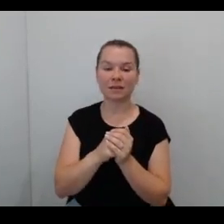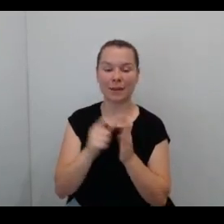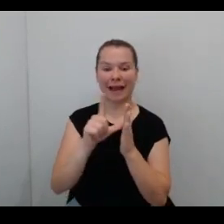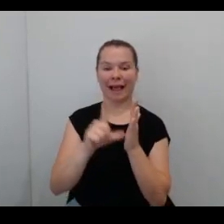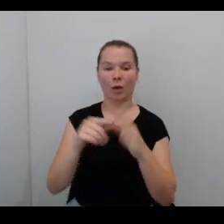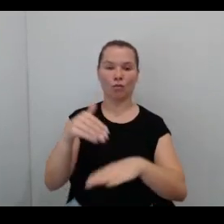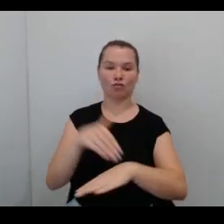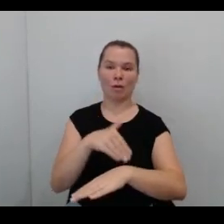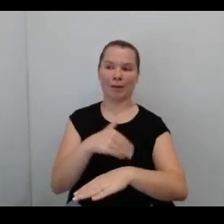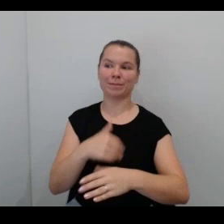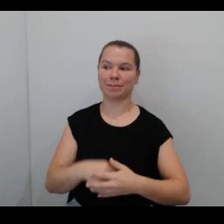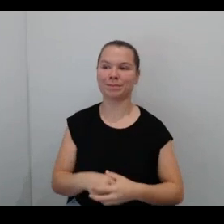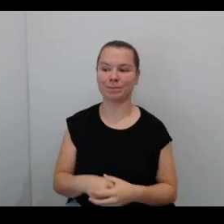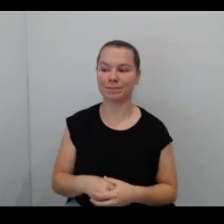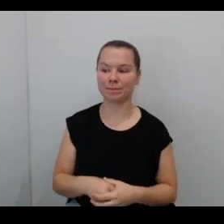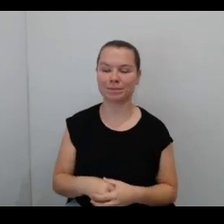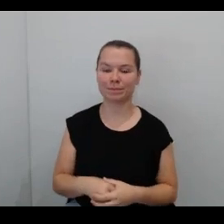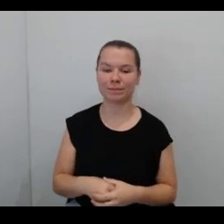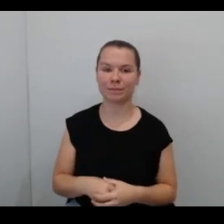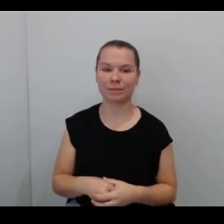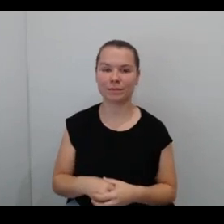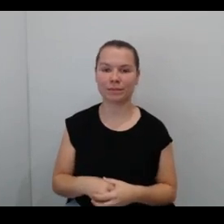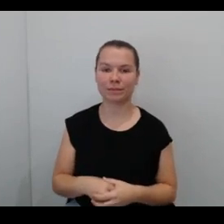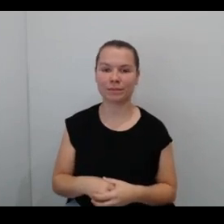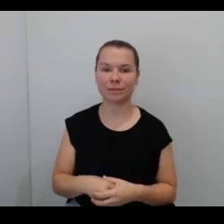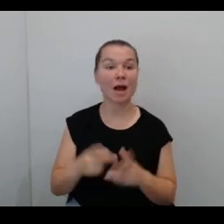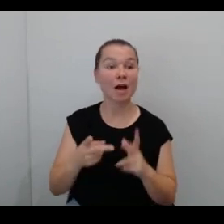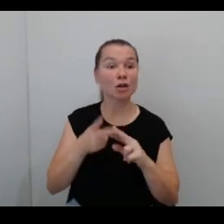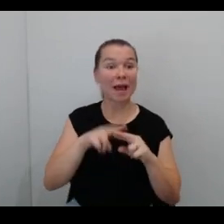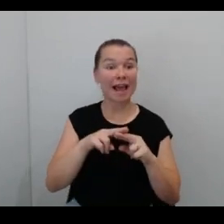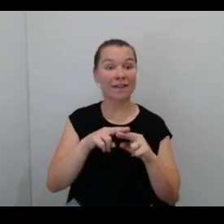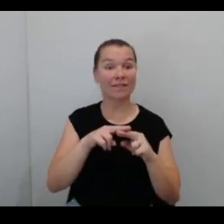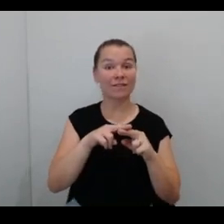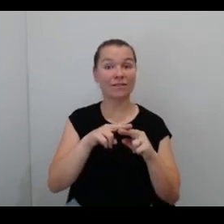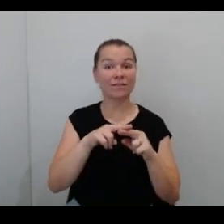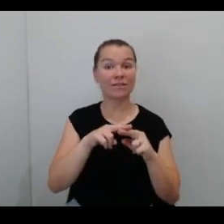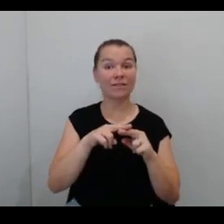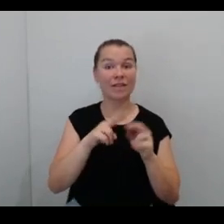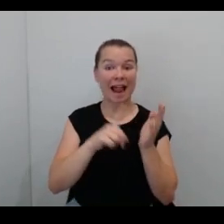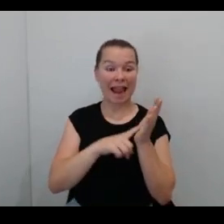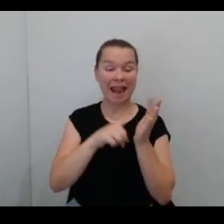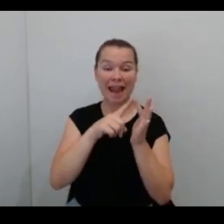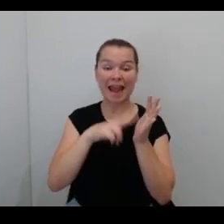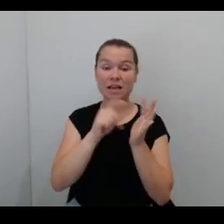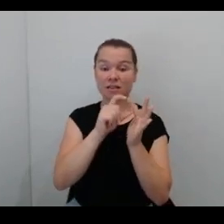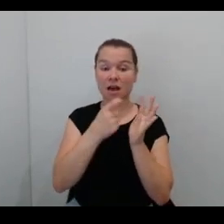Let's say a lender says, no, we're not giving you financial hardship. You think it's reasonable that you think you should get it.